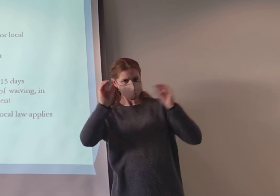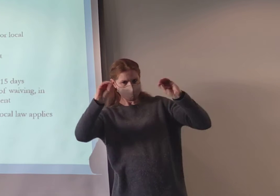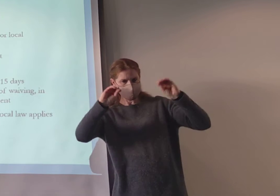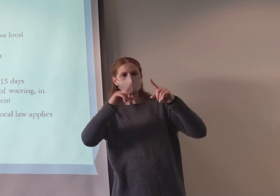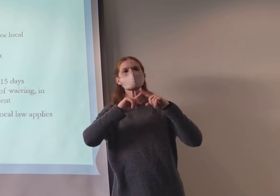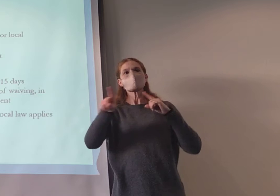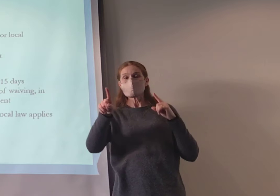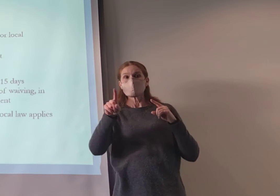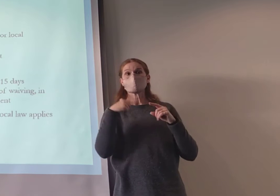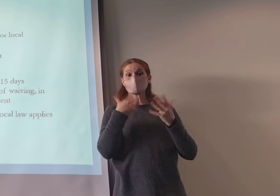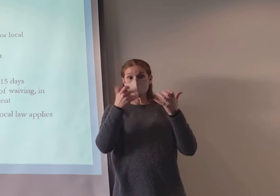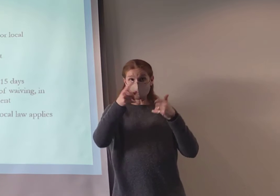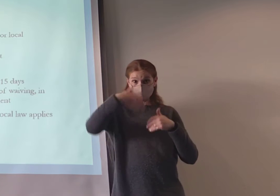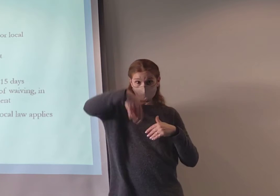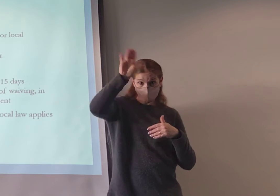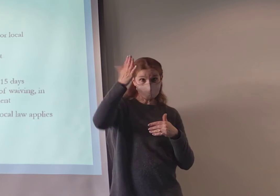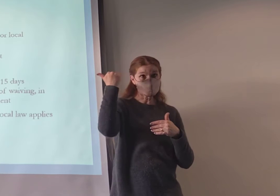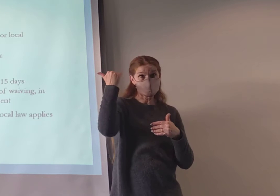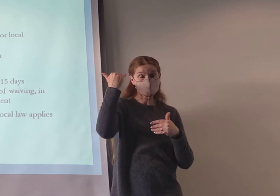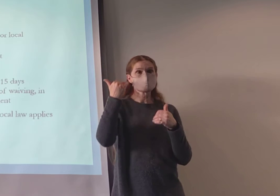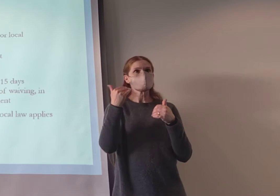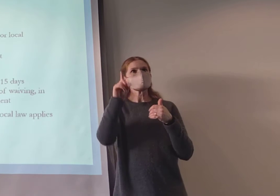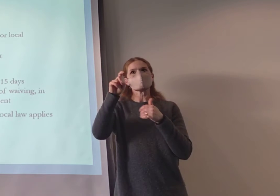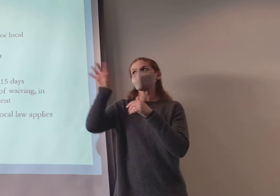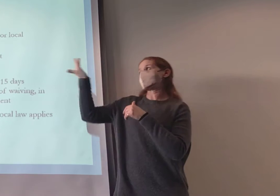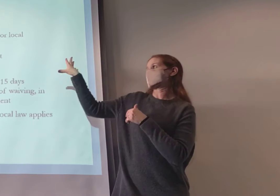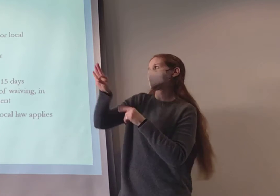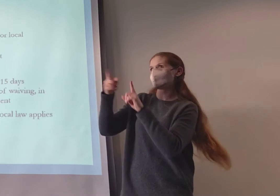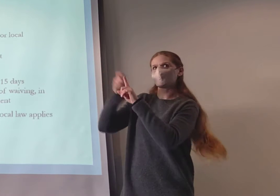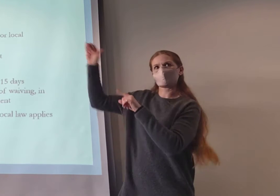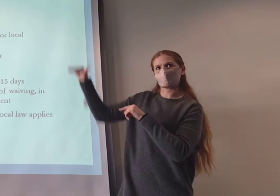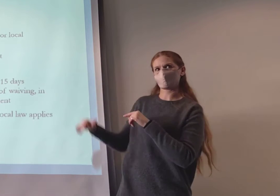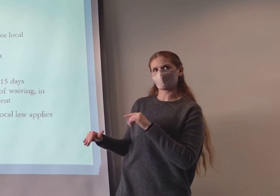The owner wants to move in, or the owner's family.